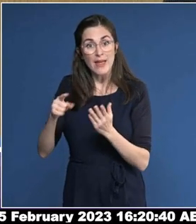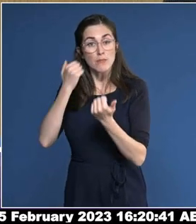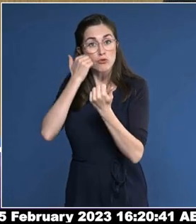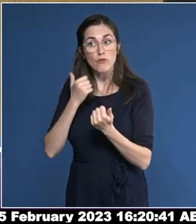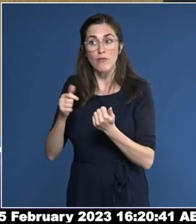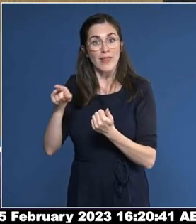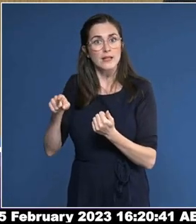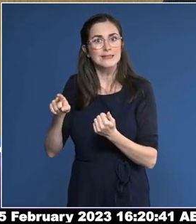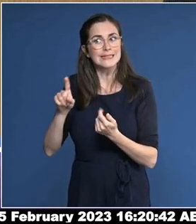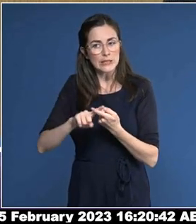independence of service at a participant level.